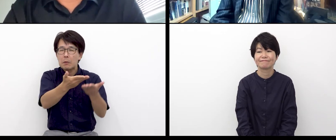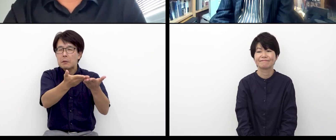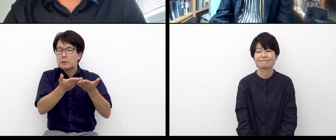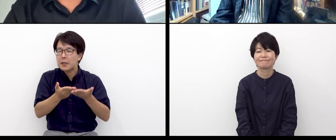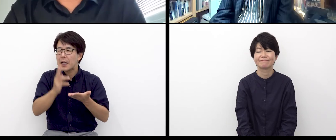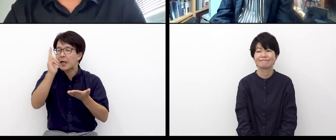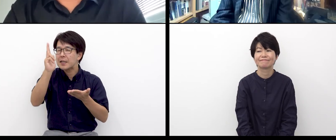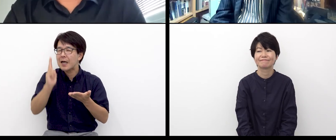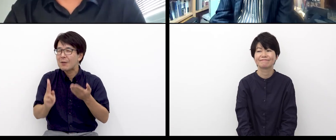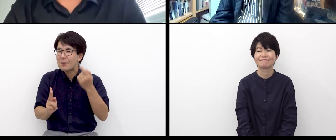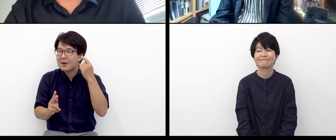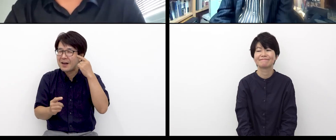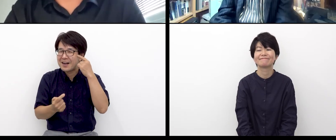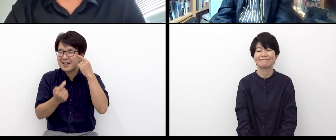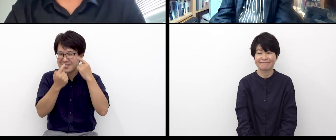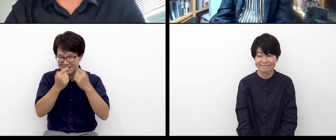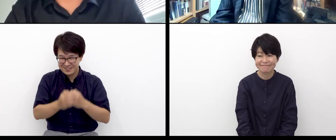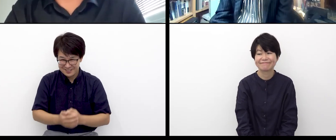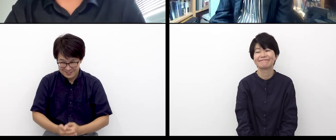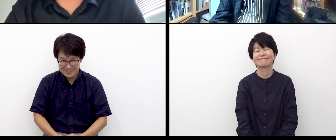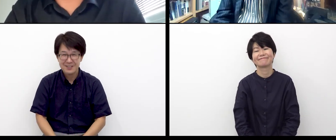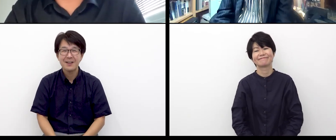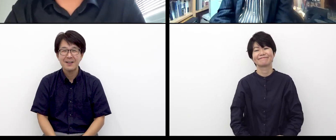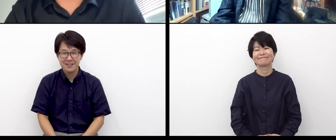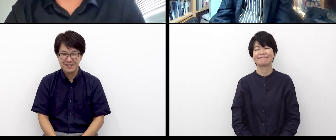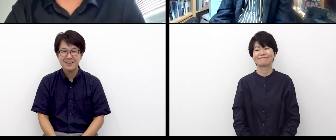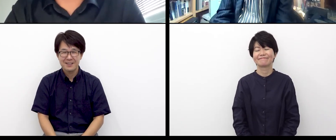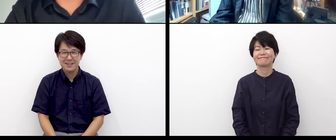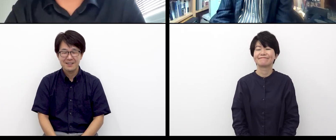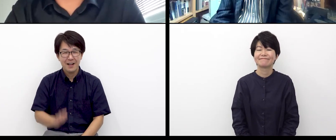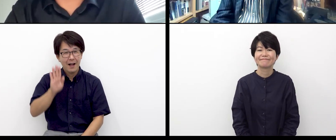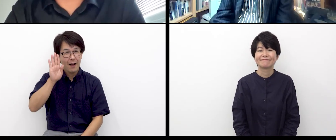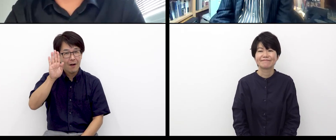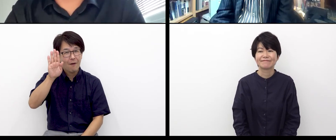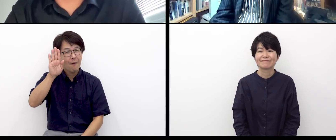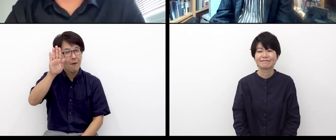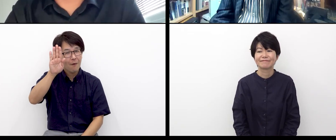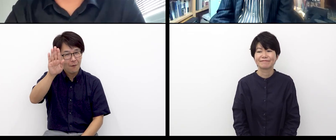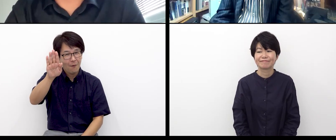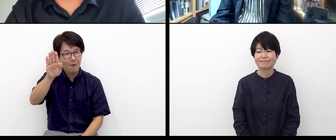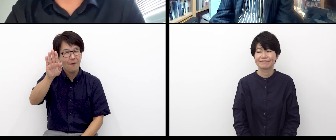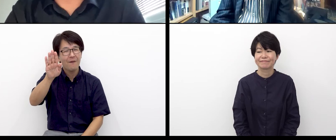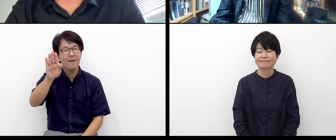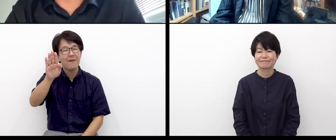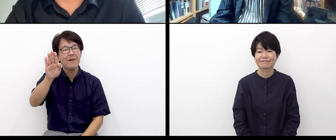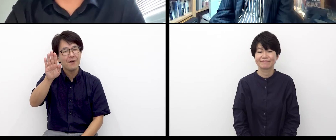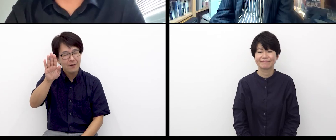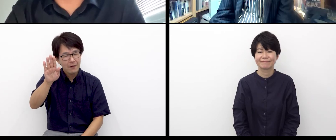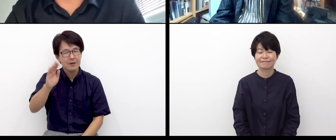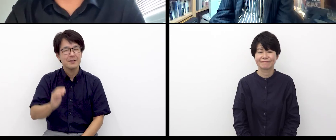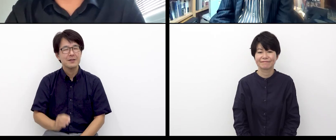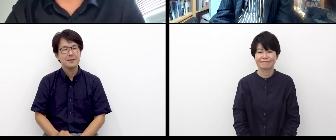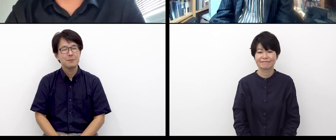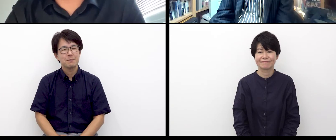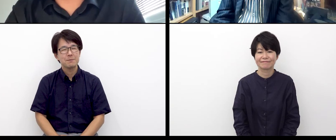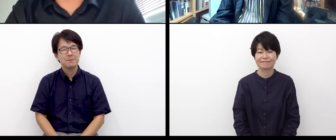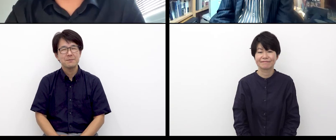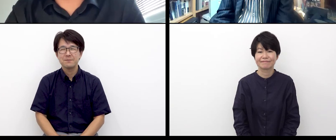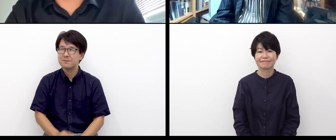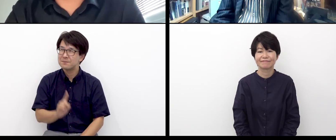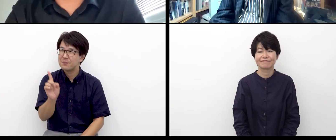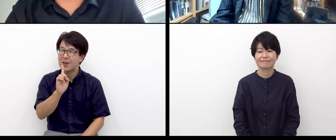From now on,